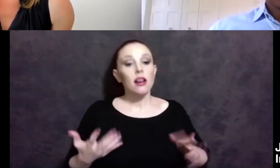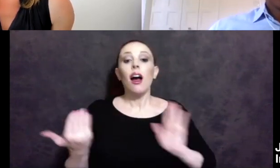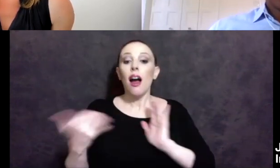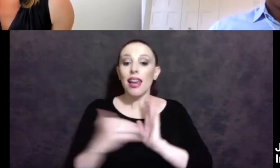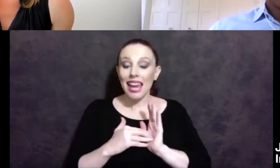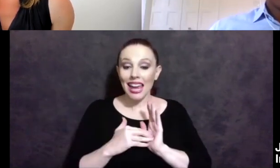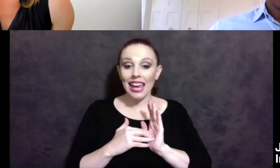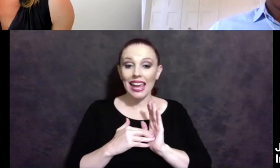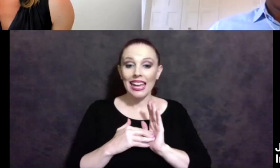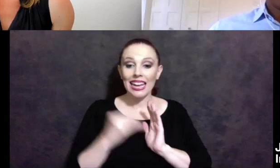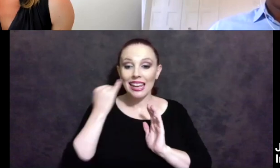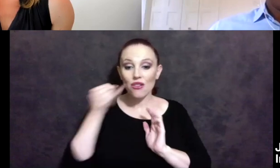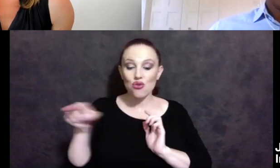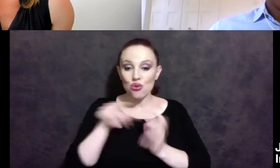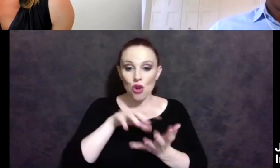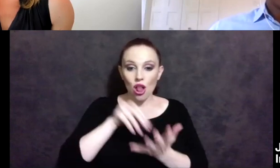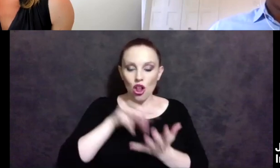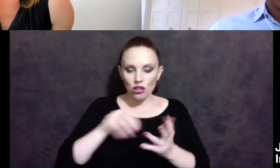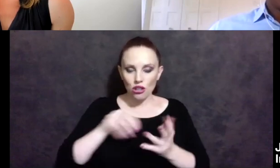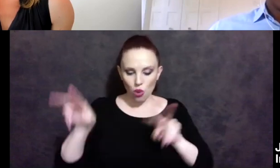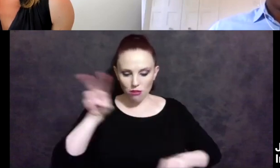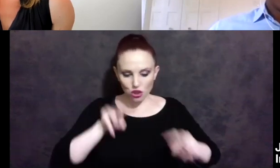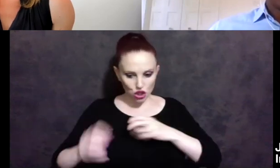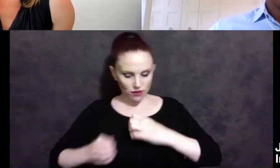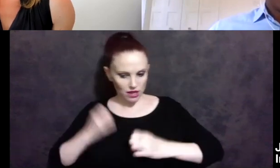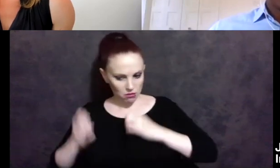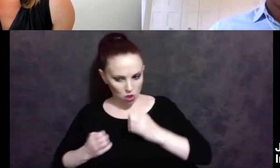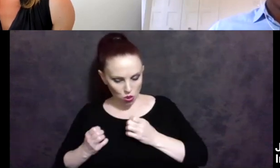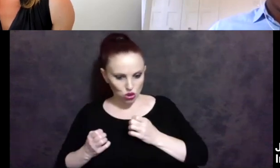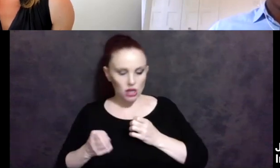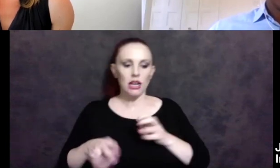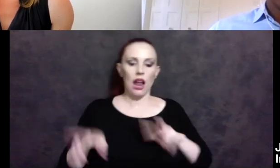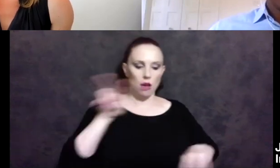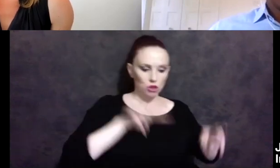learn to observe those emotions, and learn and observe those body sensations, it doesn't